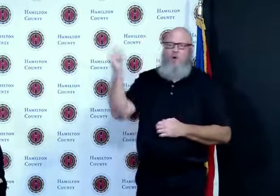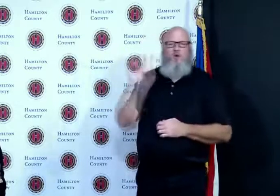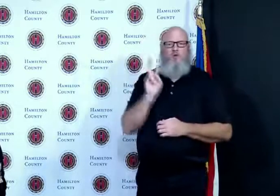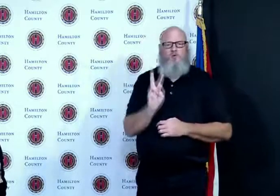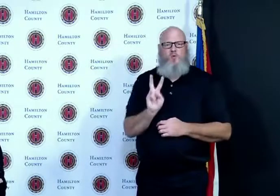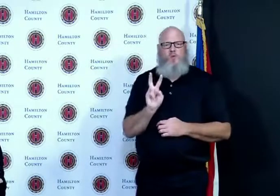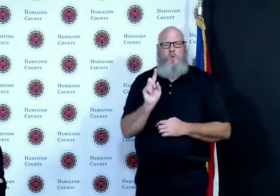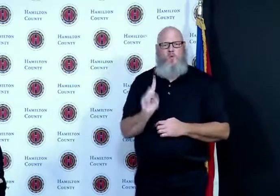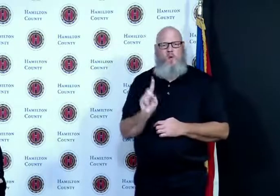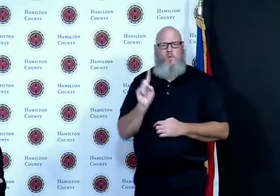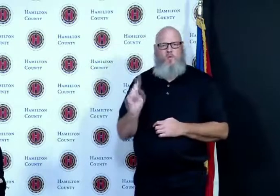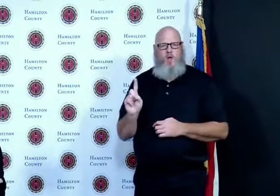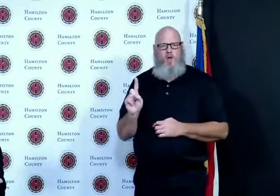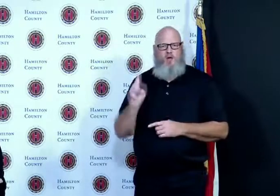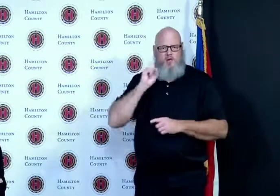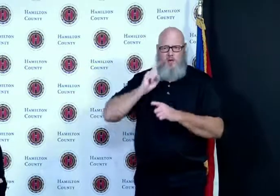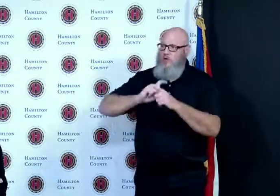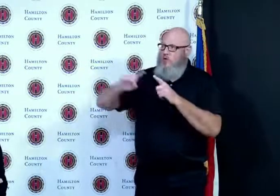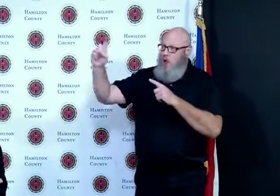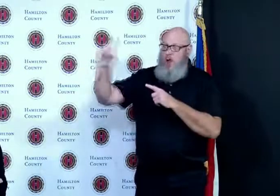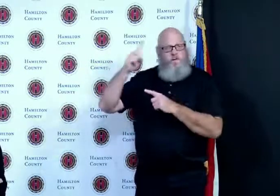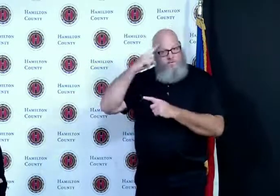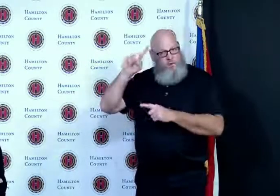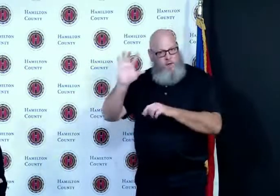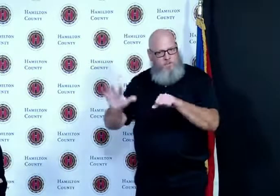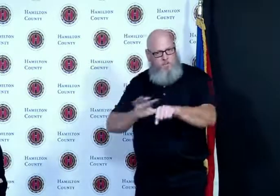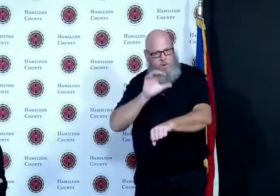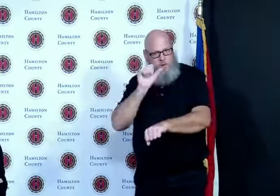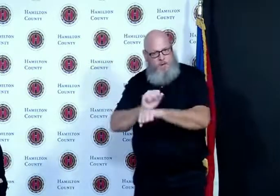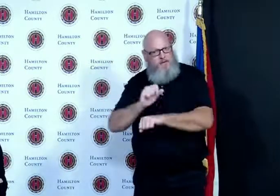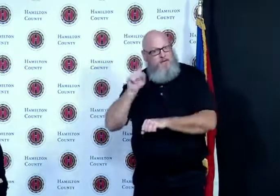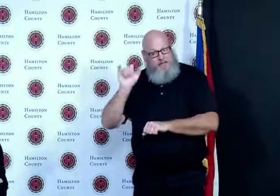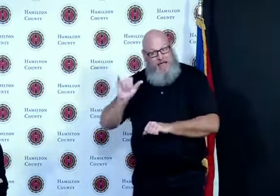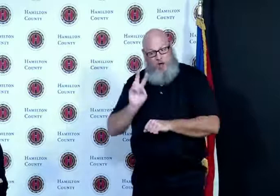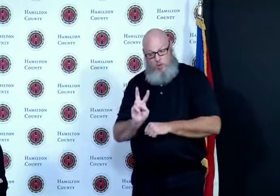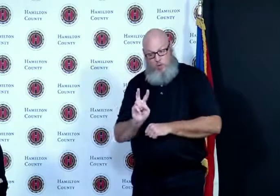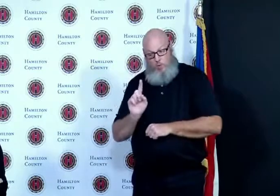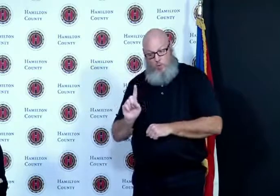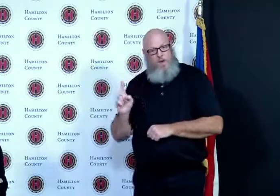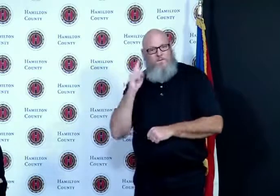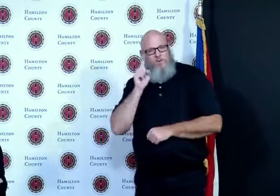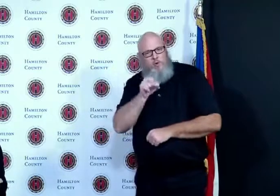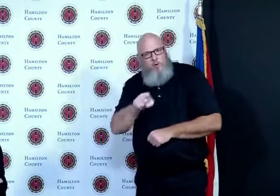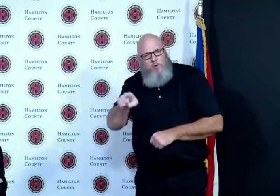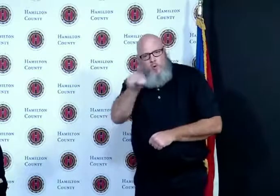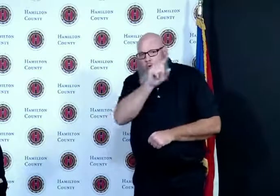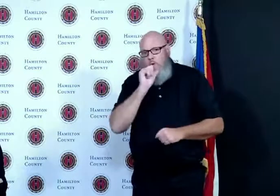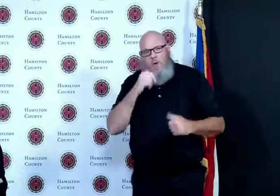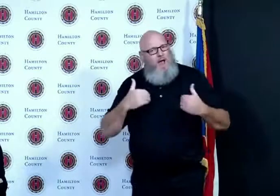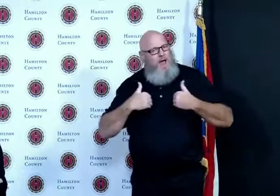primarily over the weekend and yesterday so call 211 they are very happy to talk you through